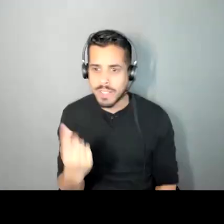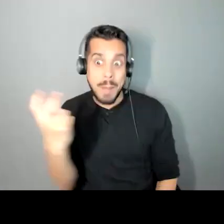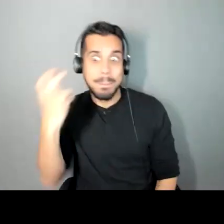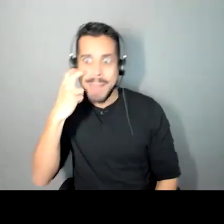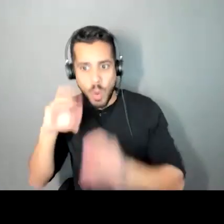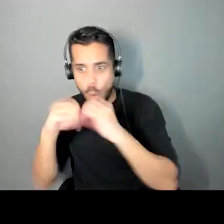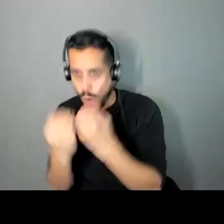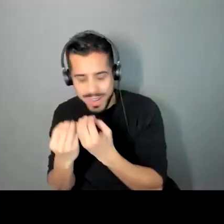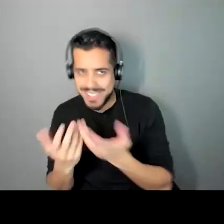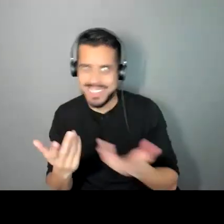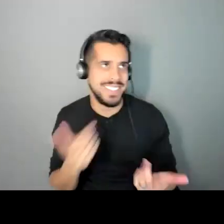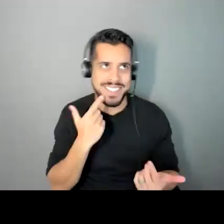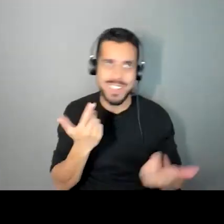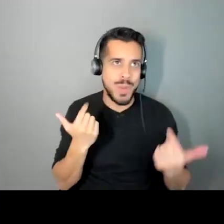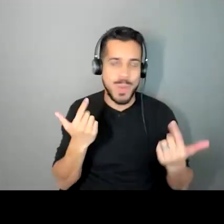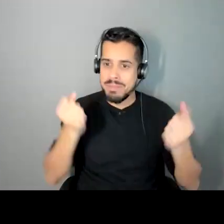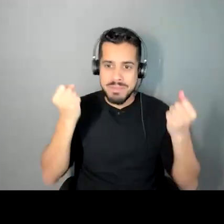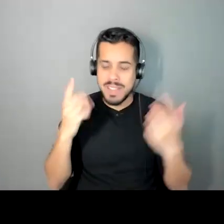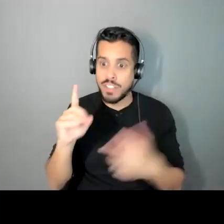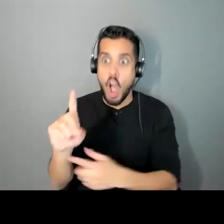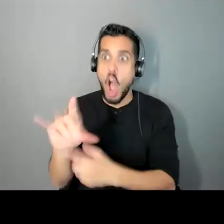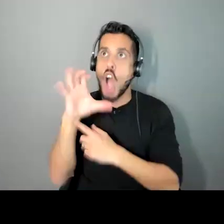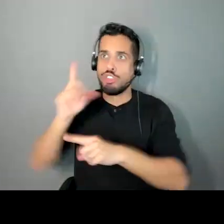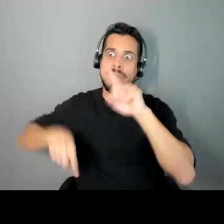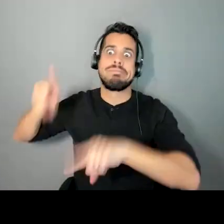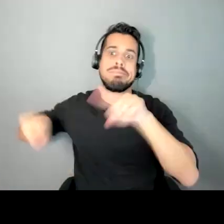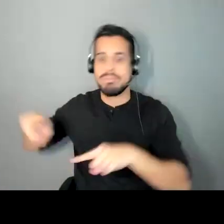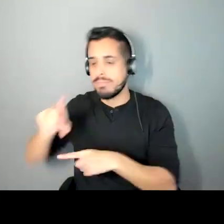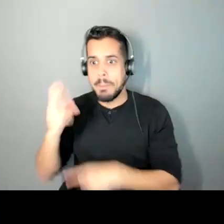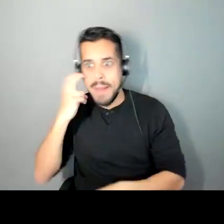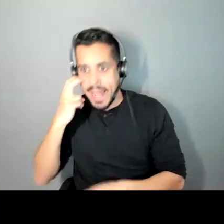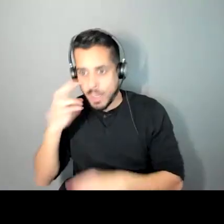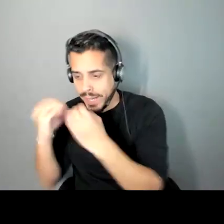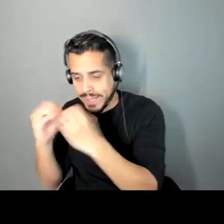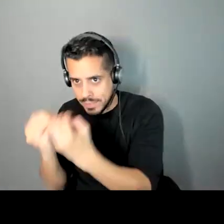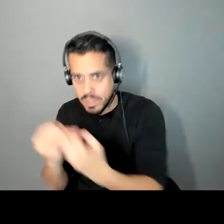There's-- there's 100 different blind organizations. And then there's, you know, uh... but then there's,